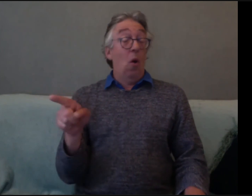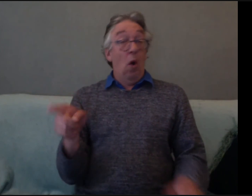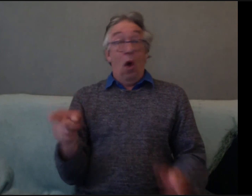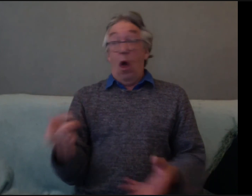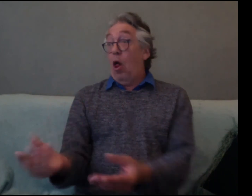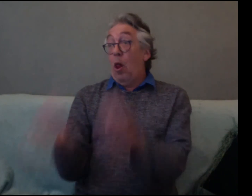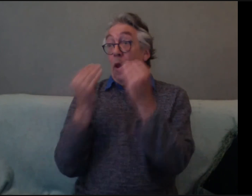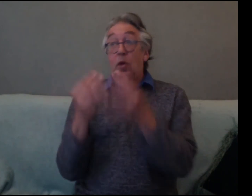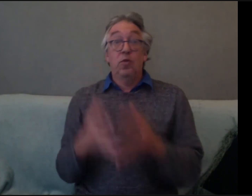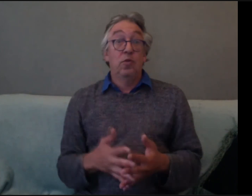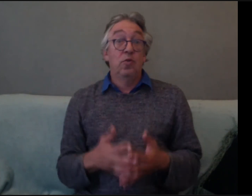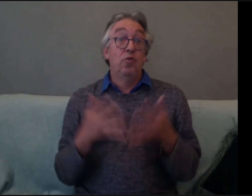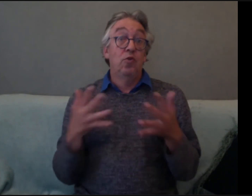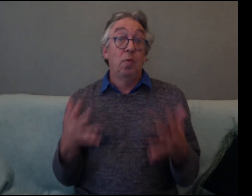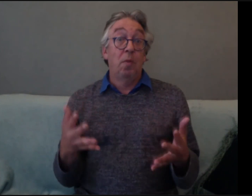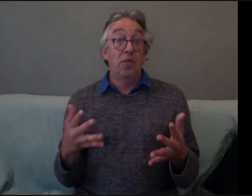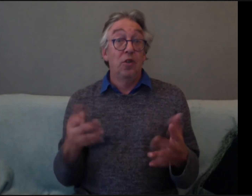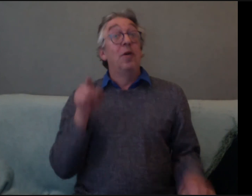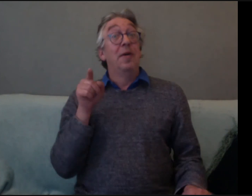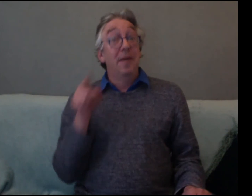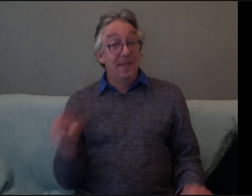And she learned, of course, very much about us.